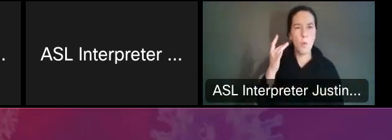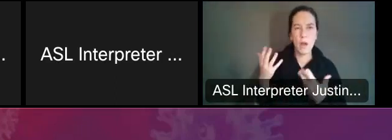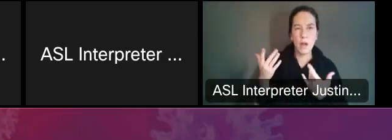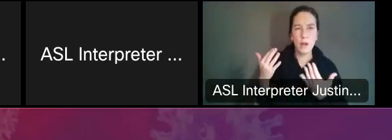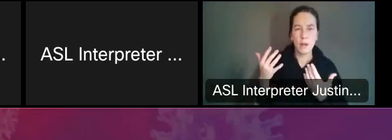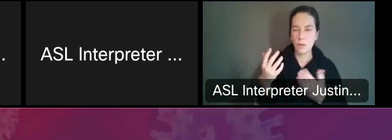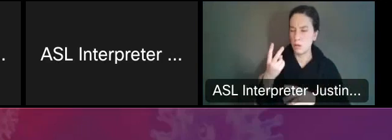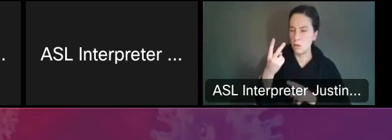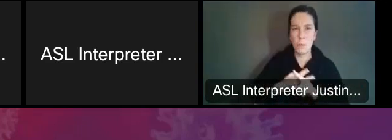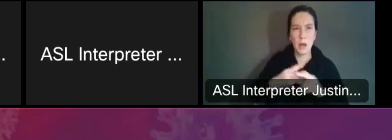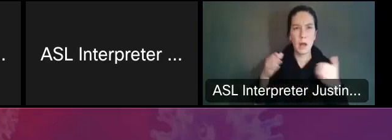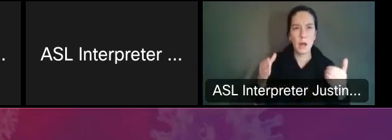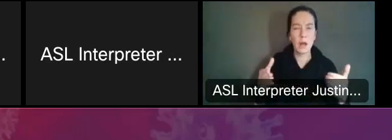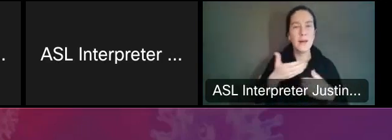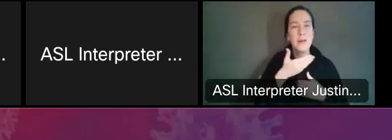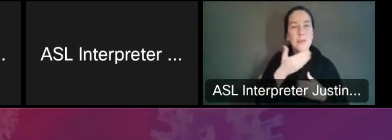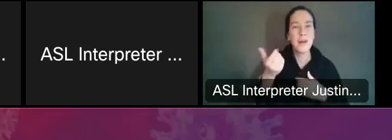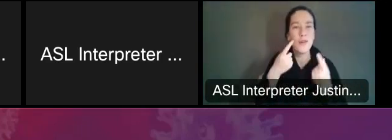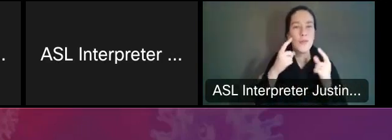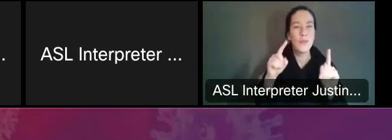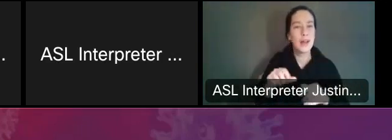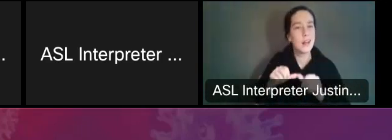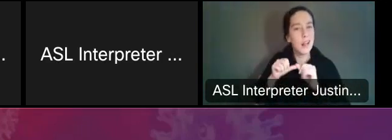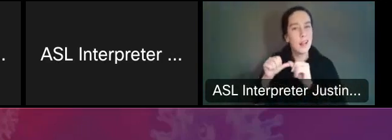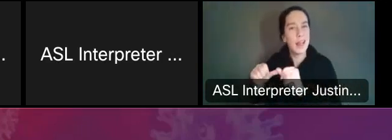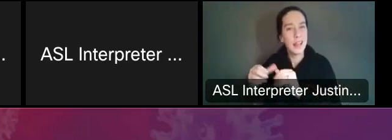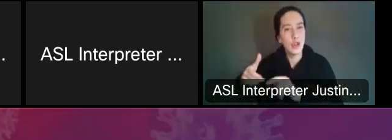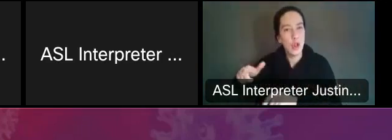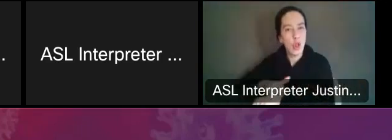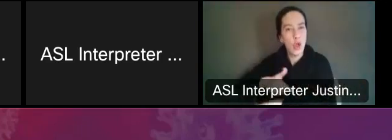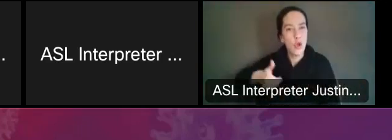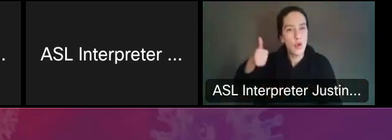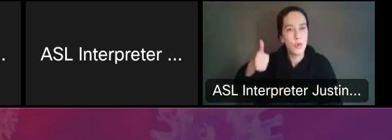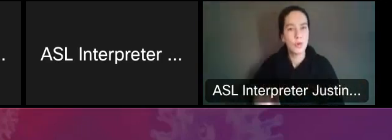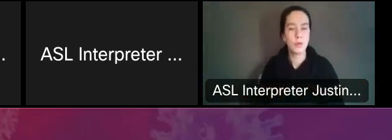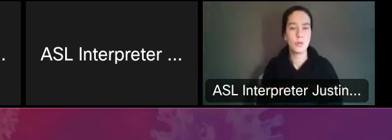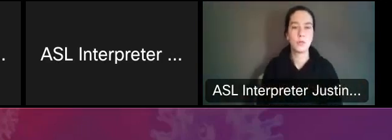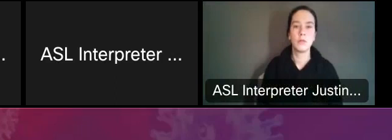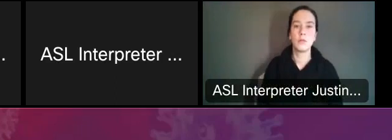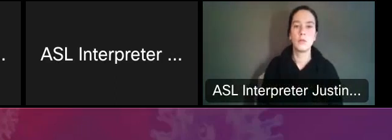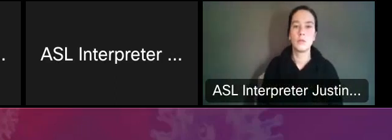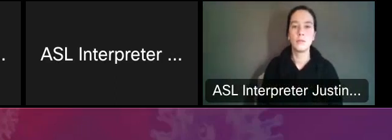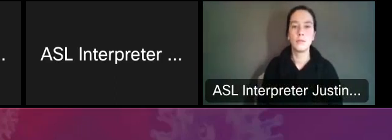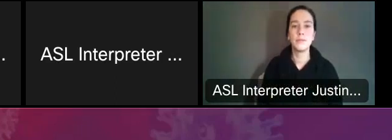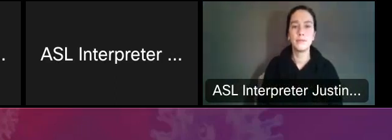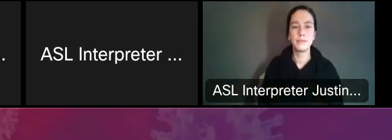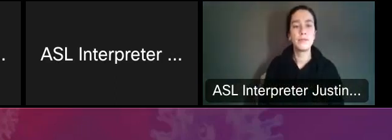People who have recently gotten covered 19 can wait at least 3 months to get the by violent booster.